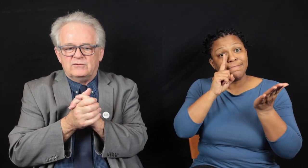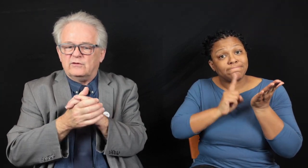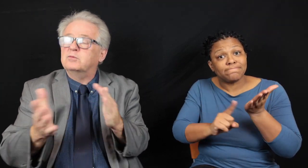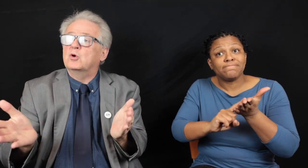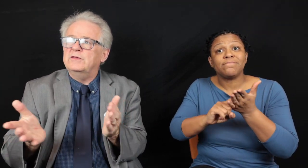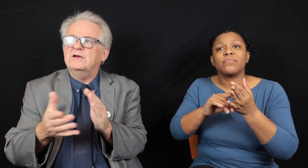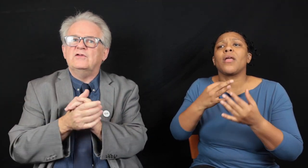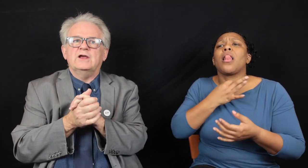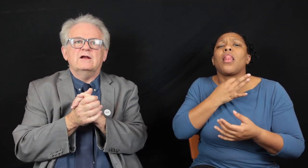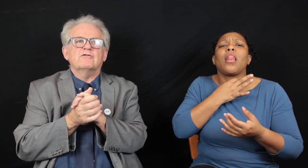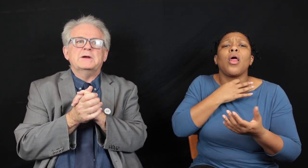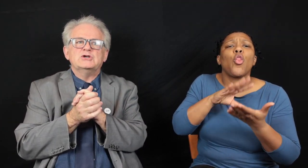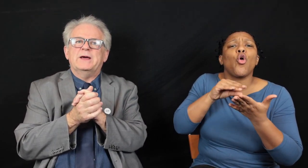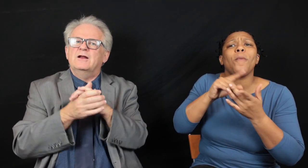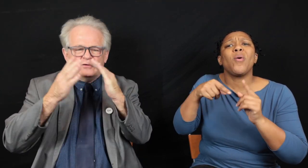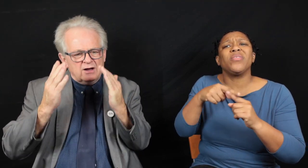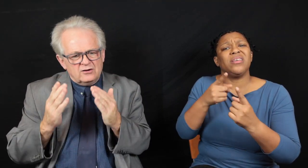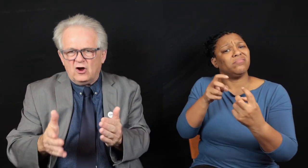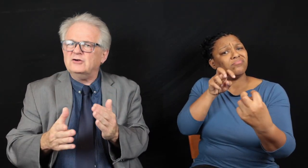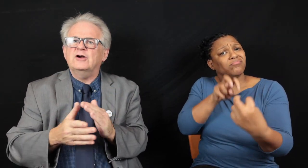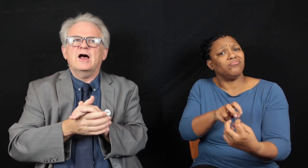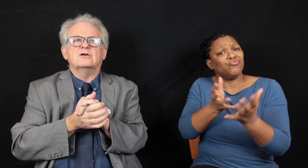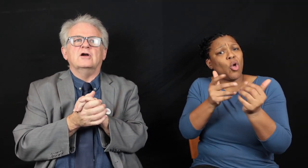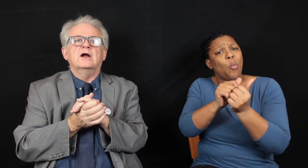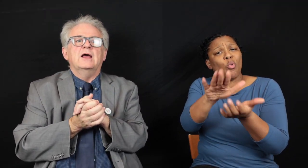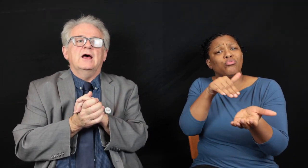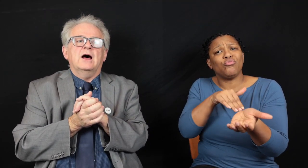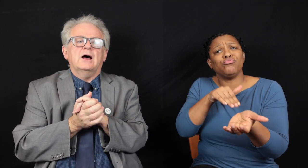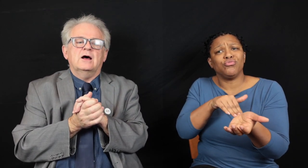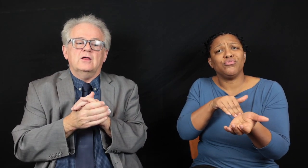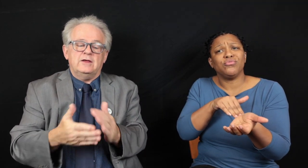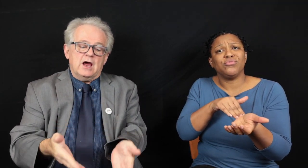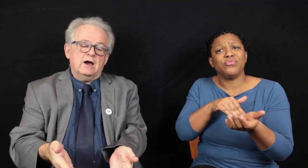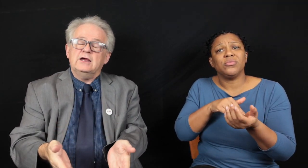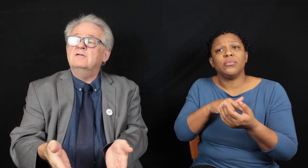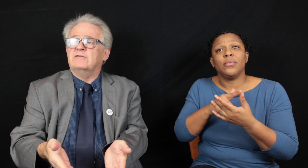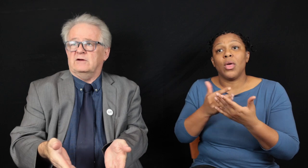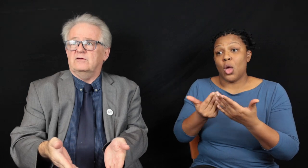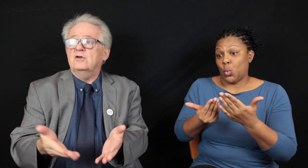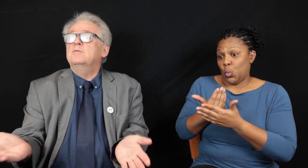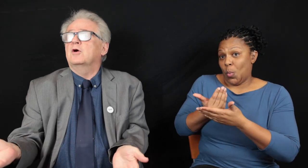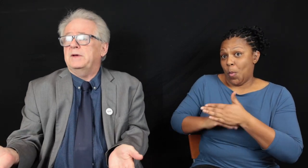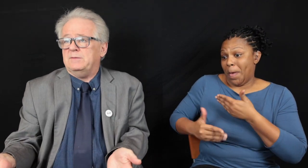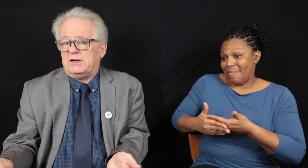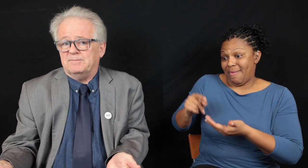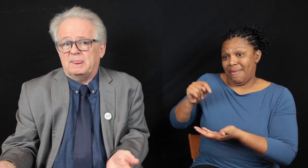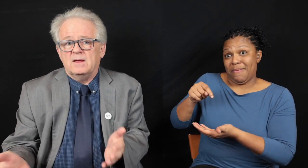explore this and get information about it, talk to your doctor. The young infant, the newborn baby,